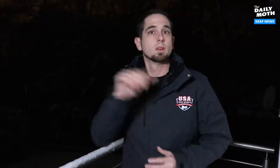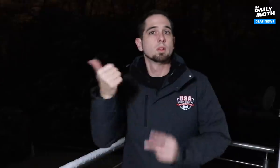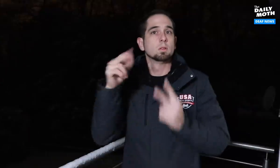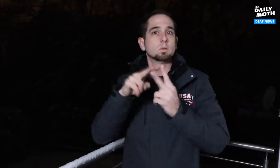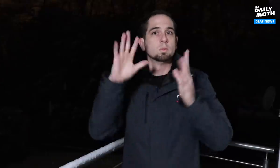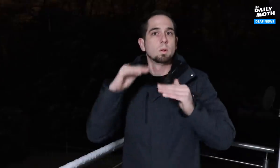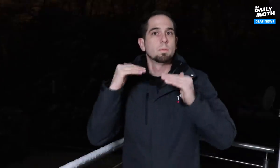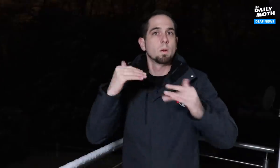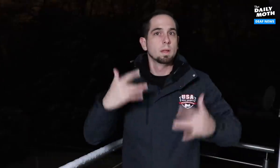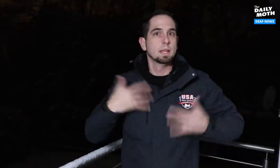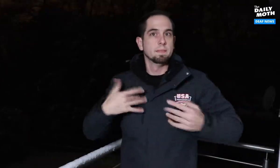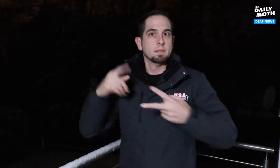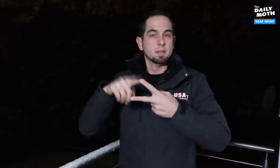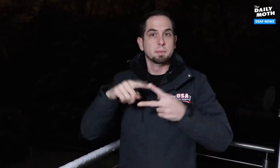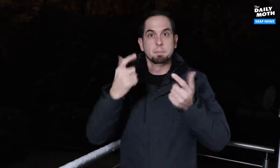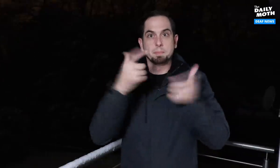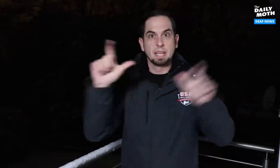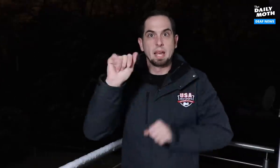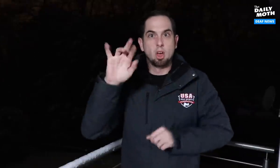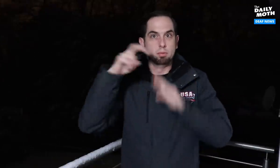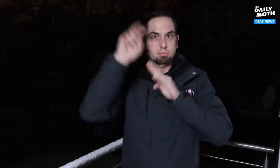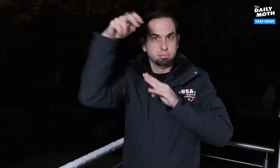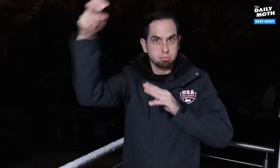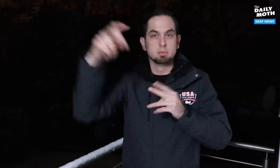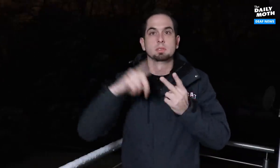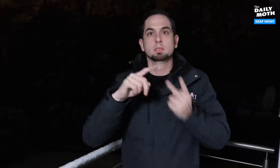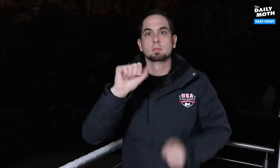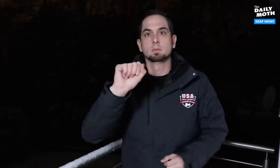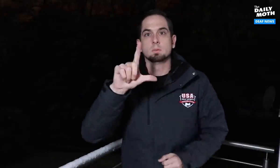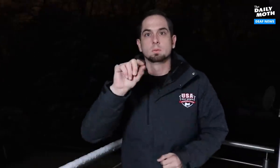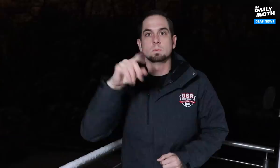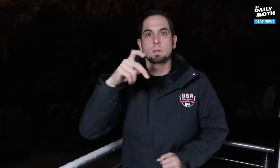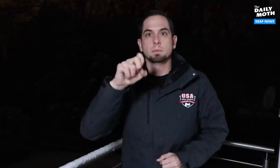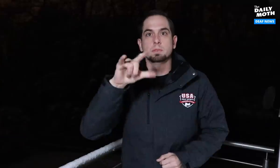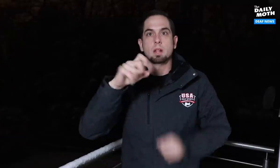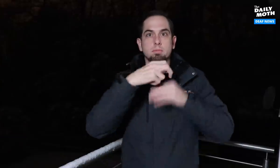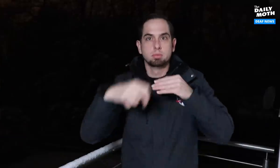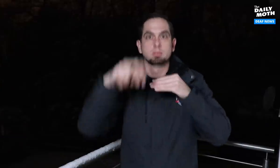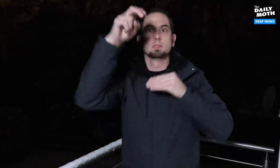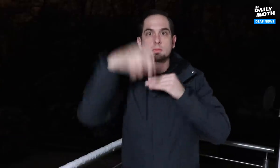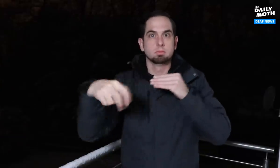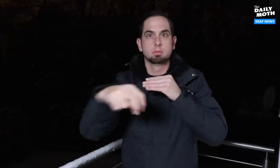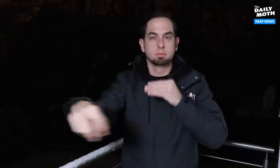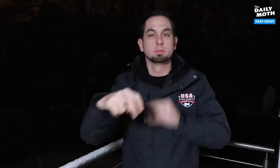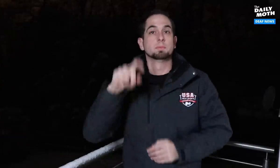The other snowboarding events of big air and slopestyle were